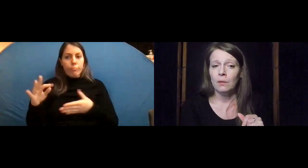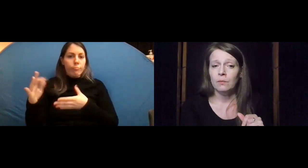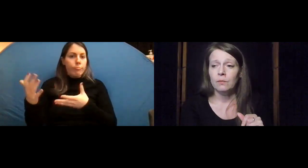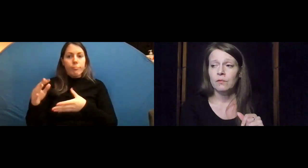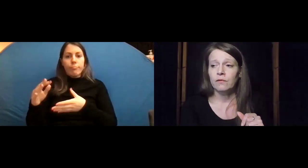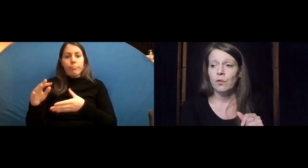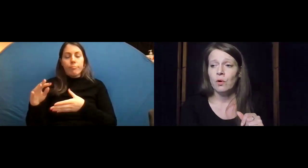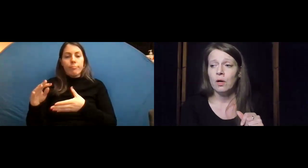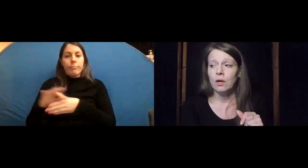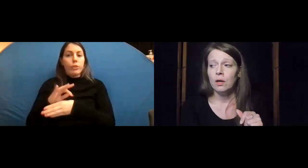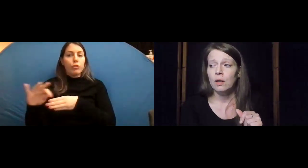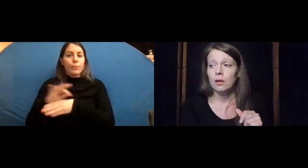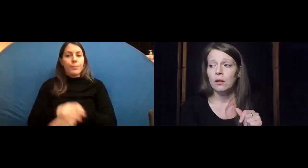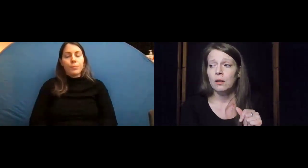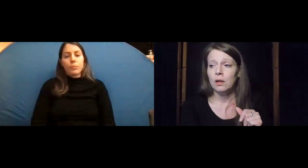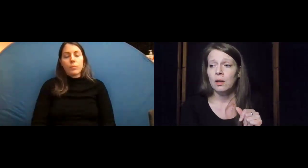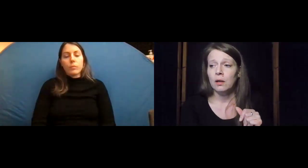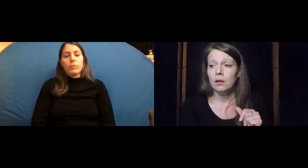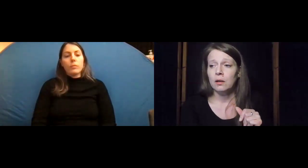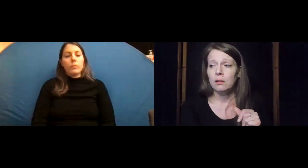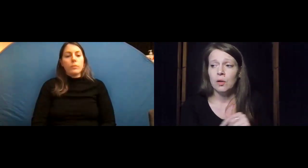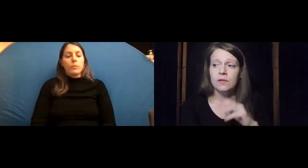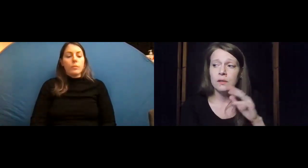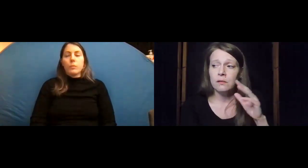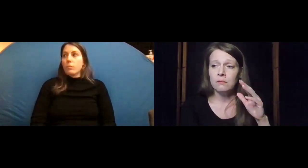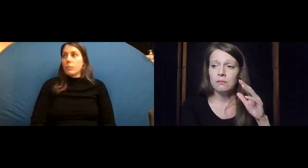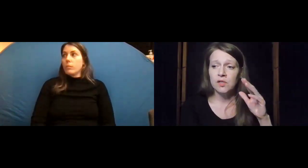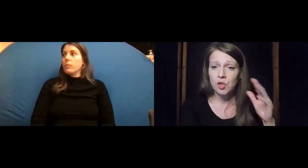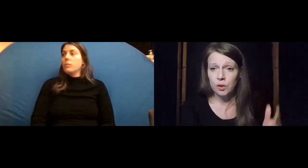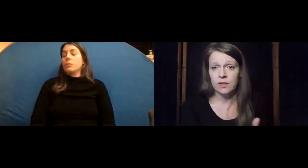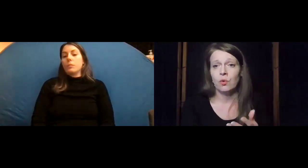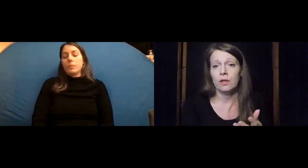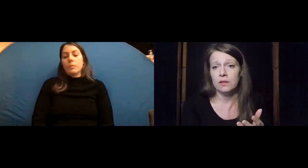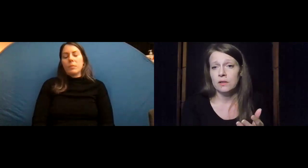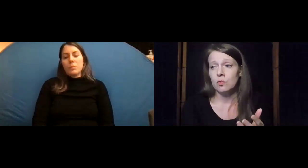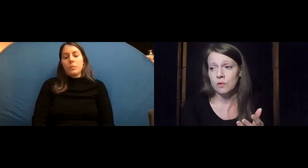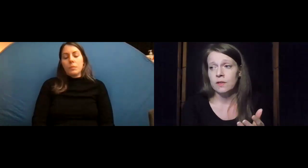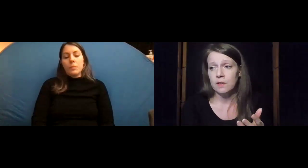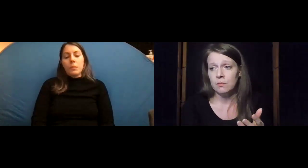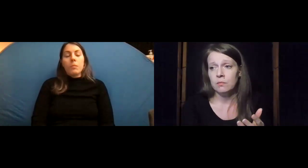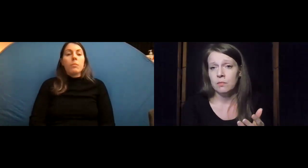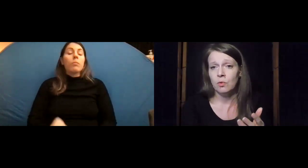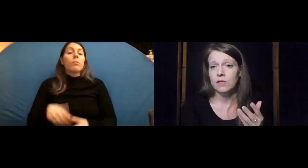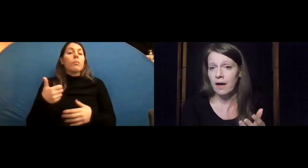school-sponsored events of that kind. Okay?